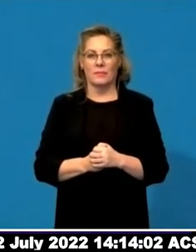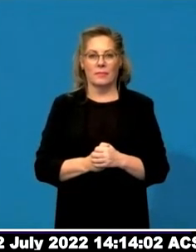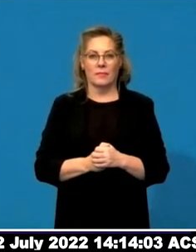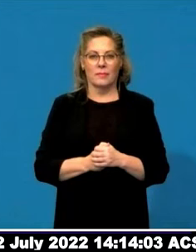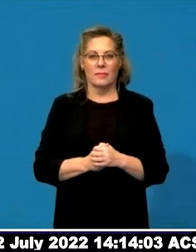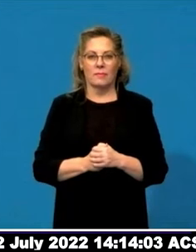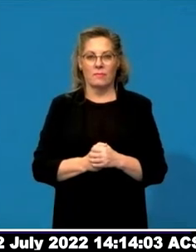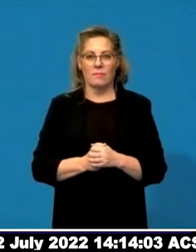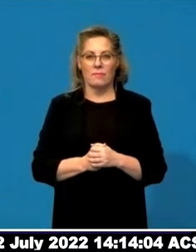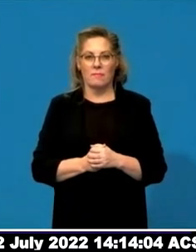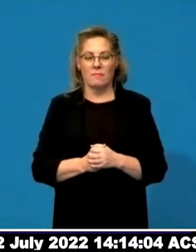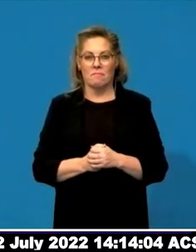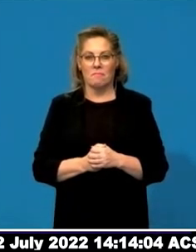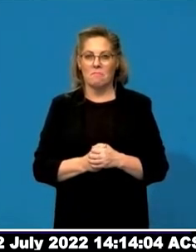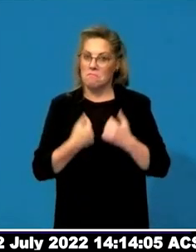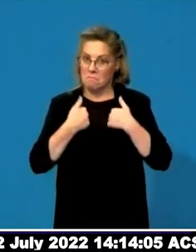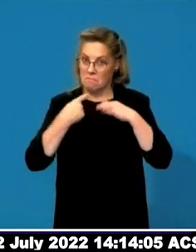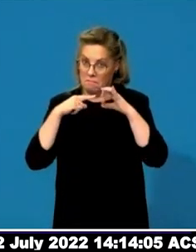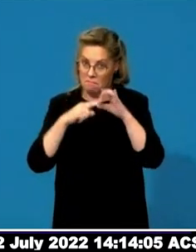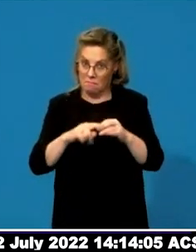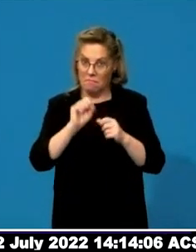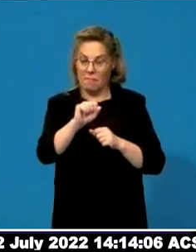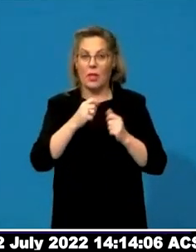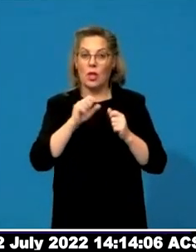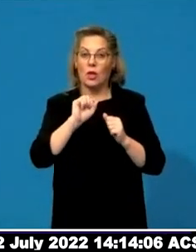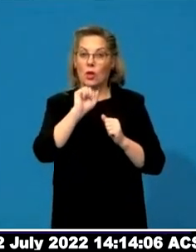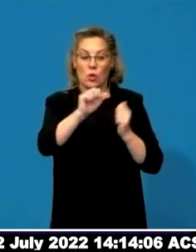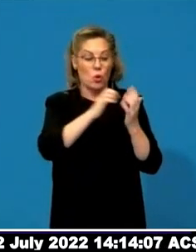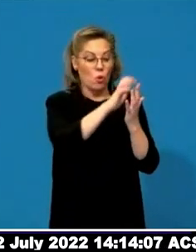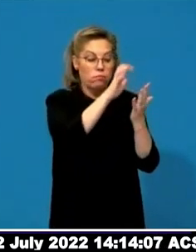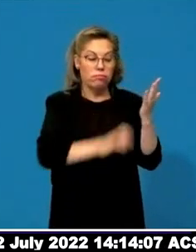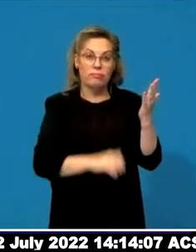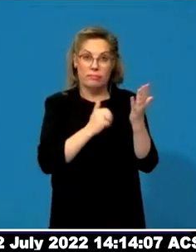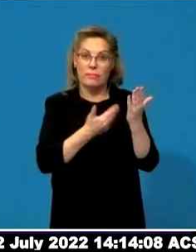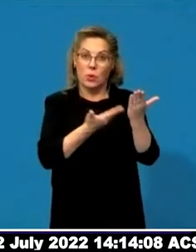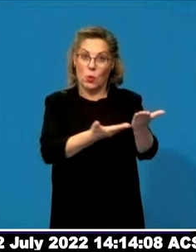In paragraph 45, you say that the Tjungu Team